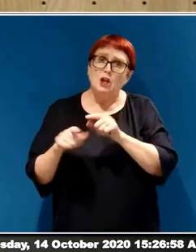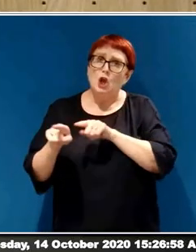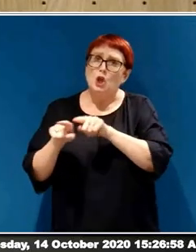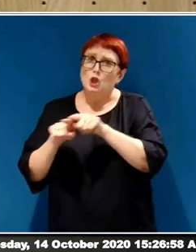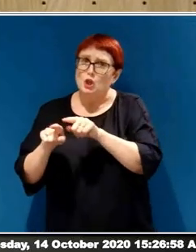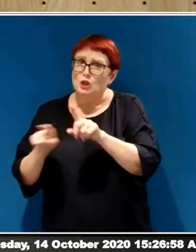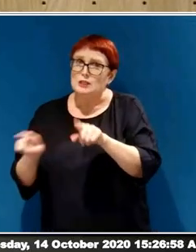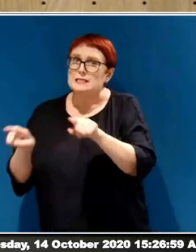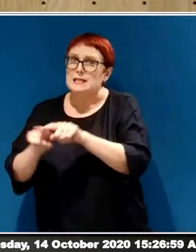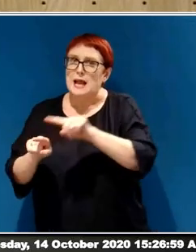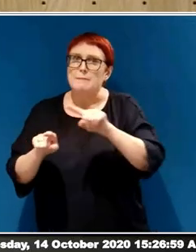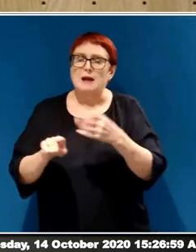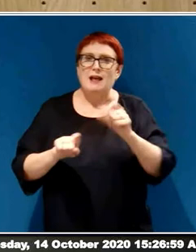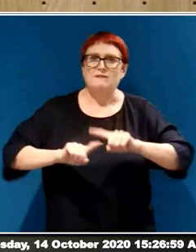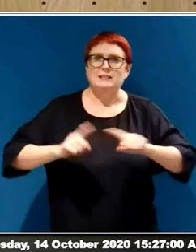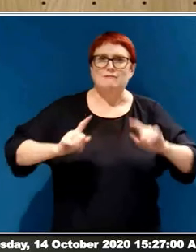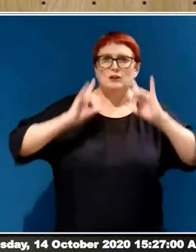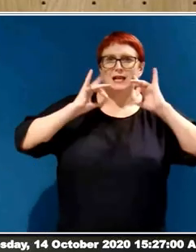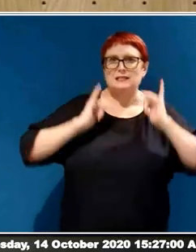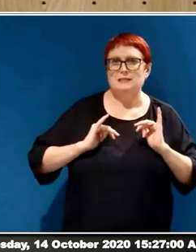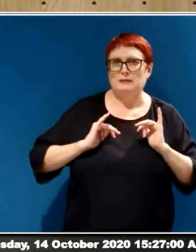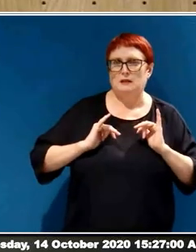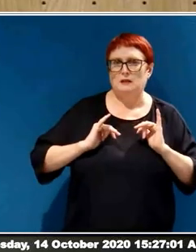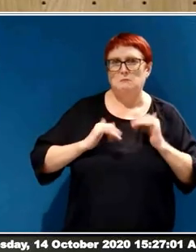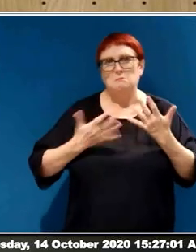So I could offer another example if that's useful. Thank you.